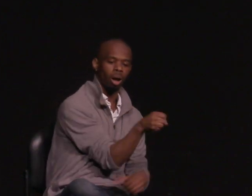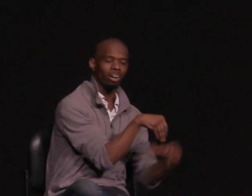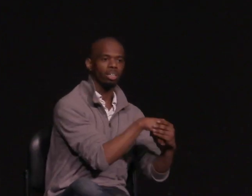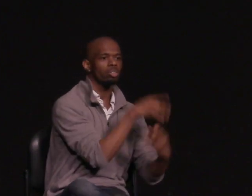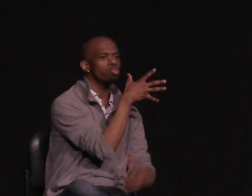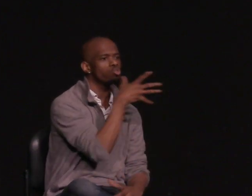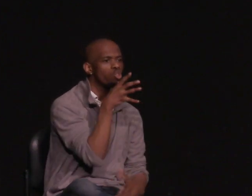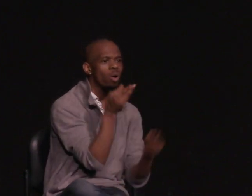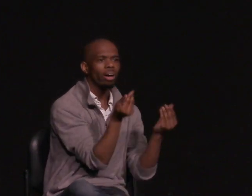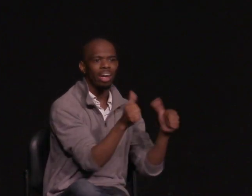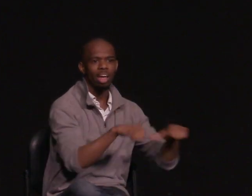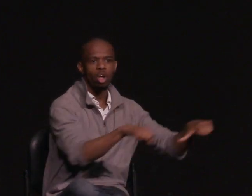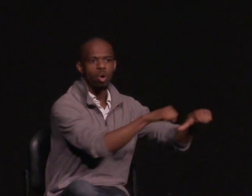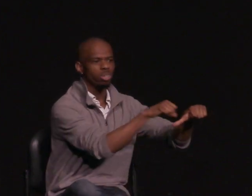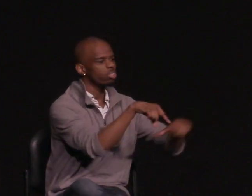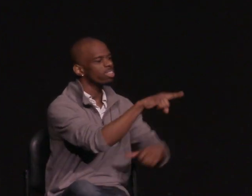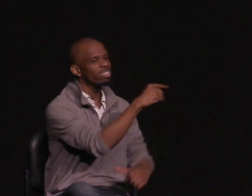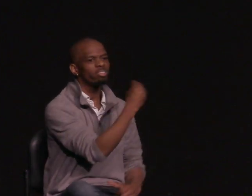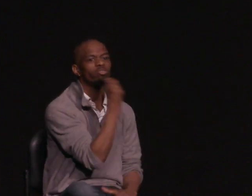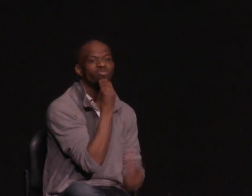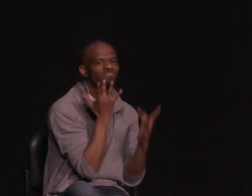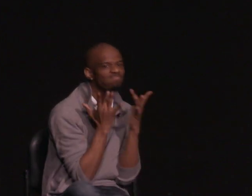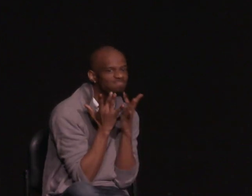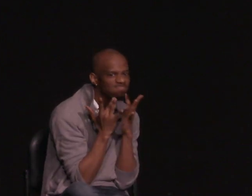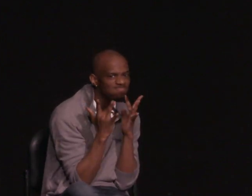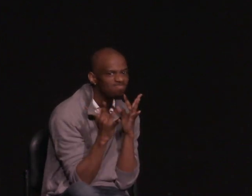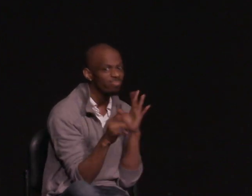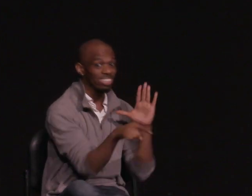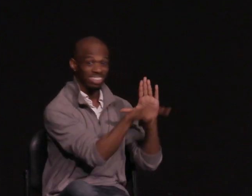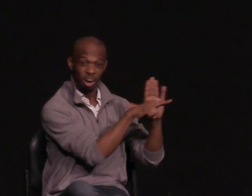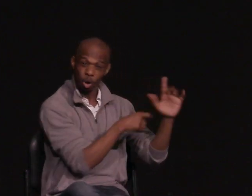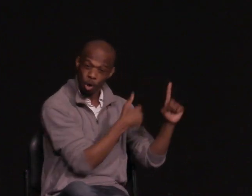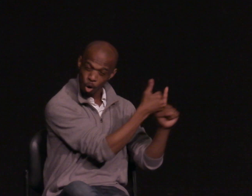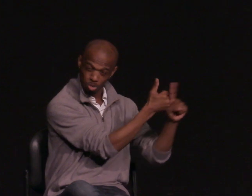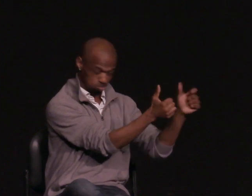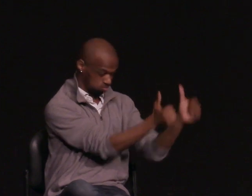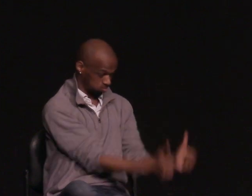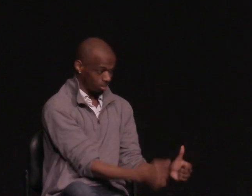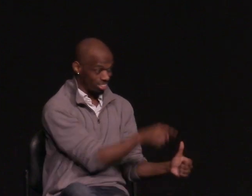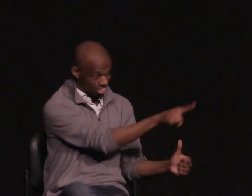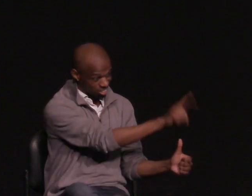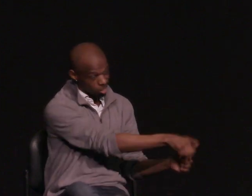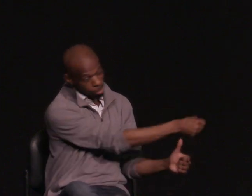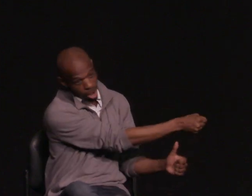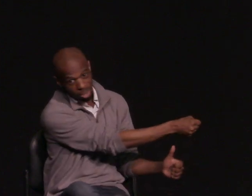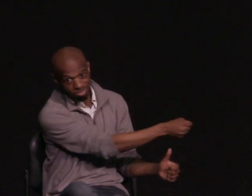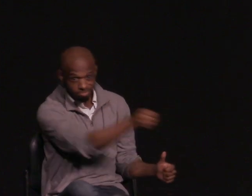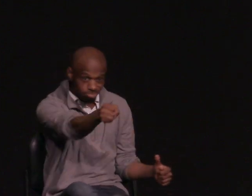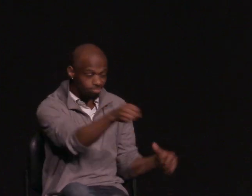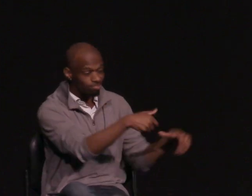apartheid and others most negatively impacted by our broken food system should have been leading the conversations.